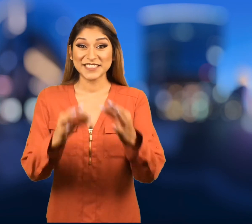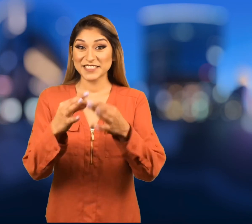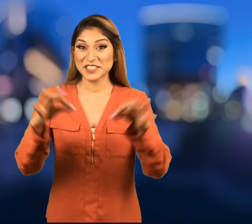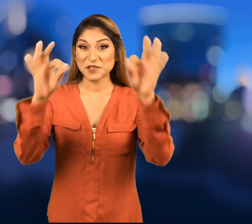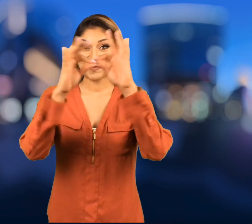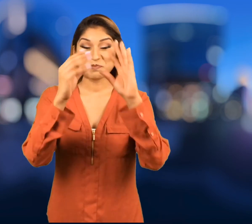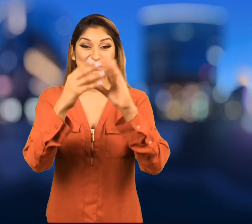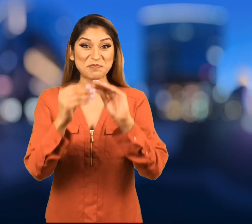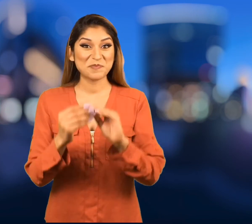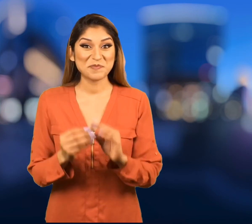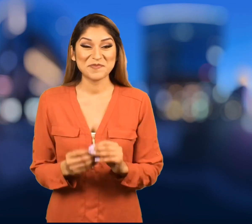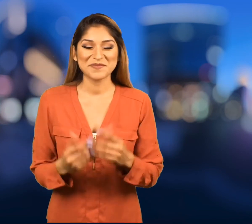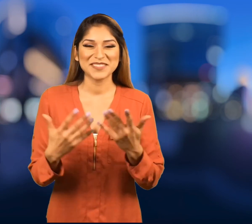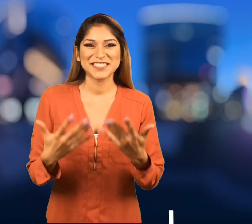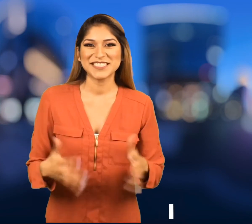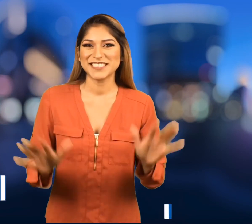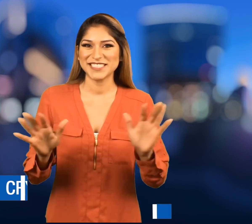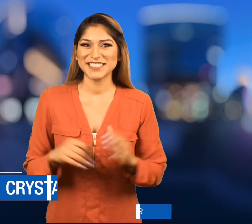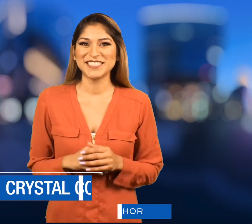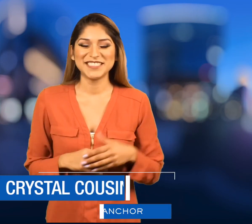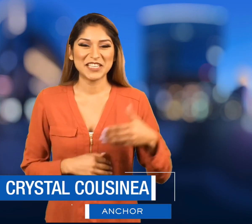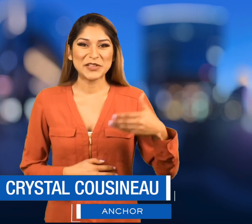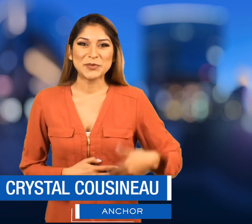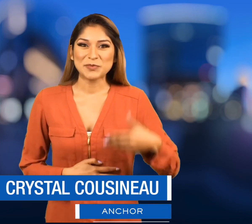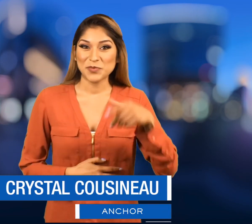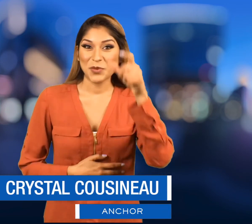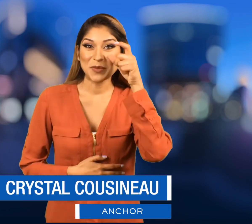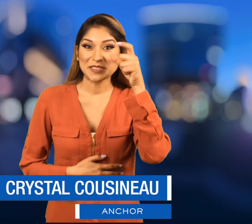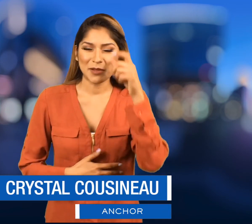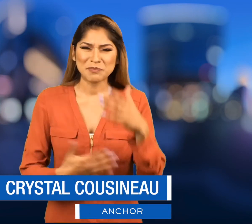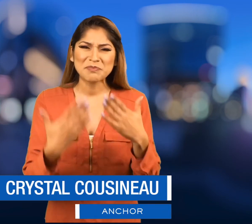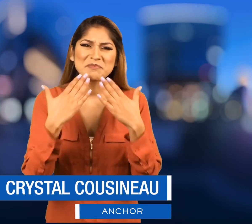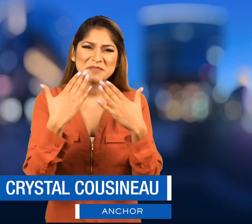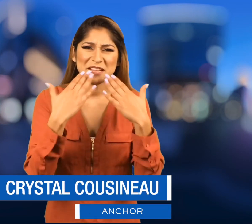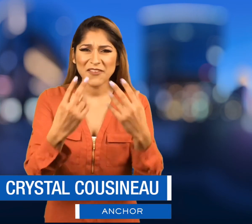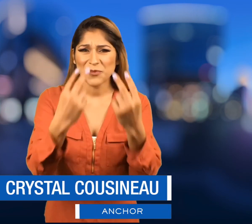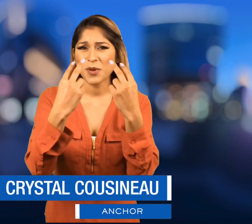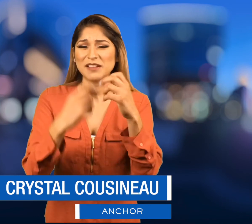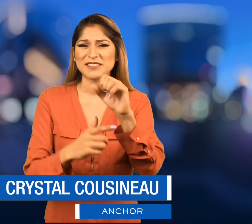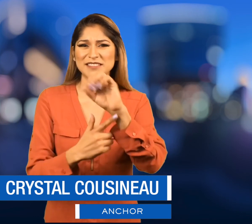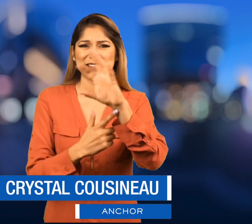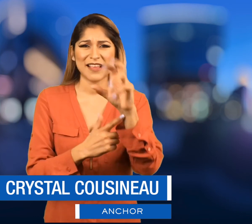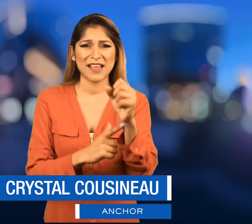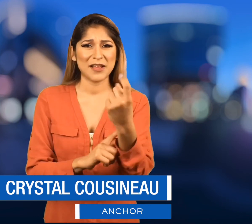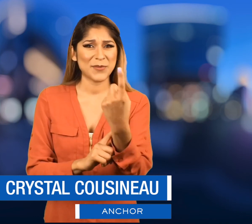And those are your top stories for today. I am Crystal Cousineau. Thank you for watching Sign1News.